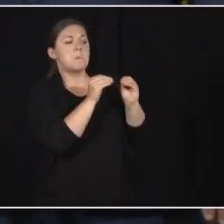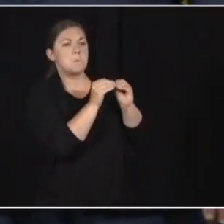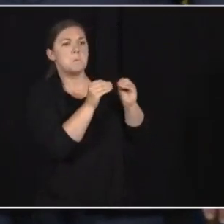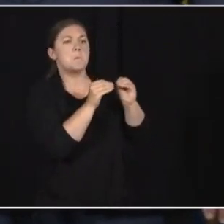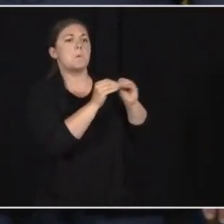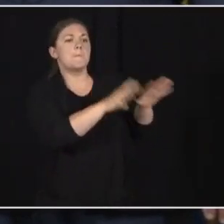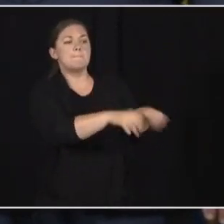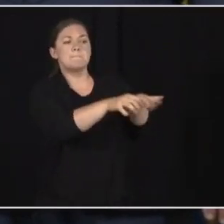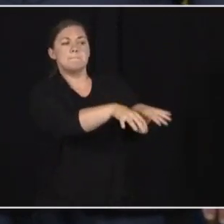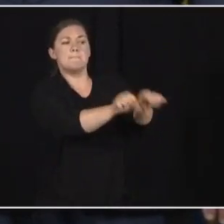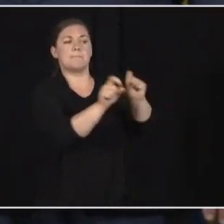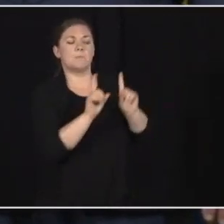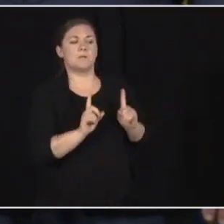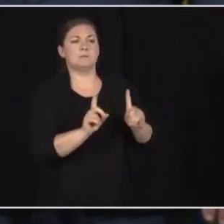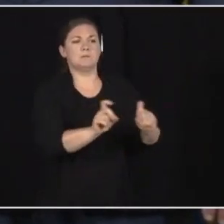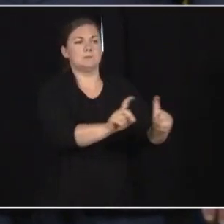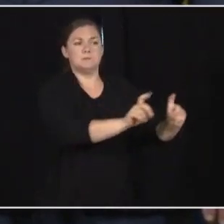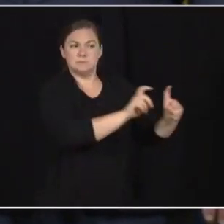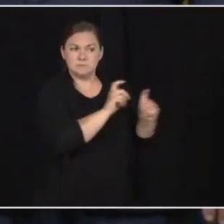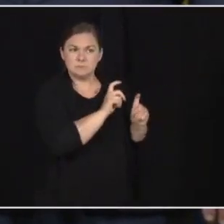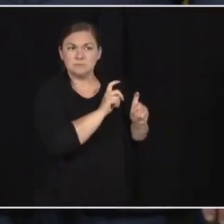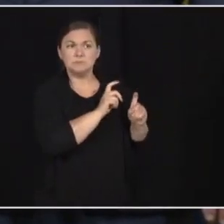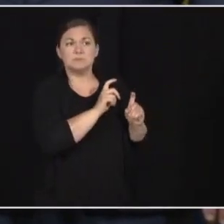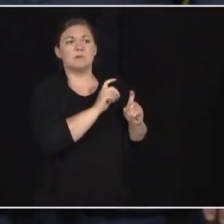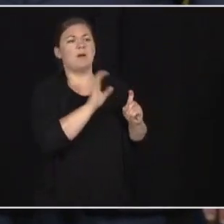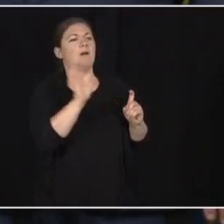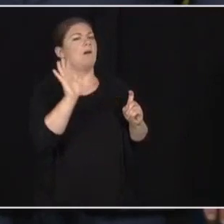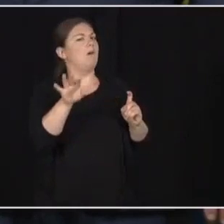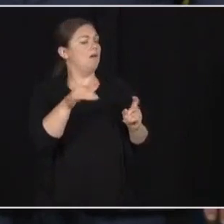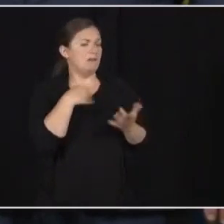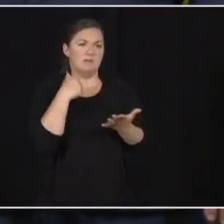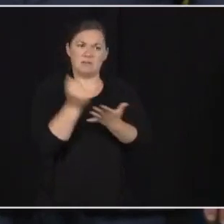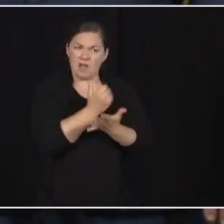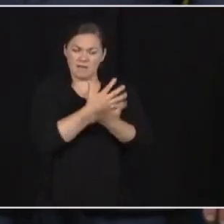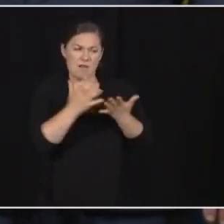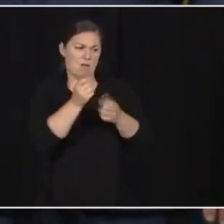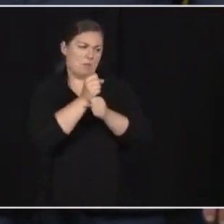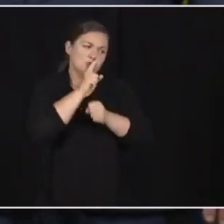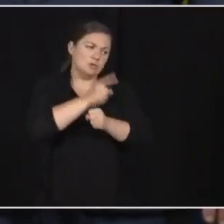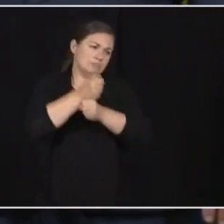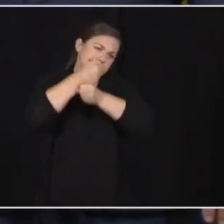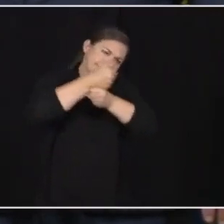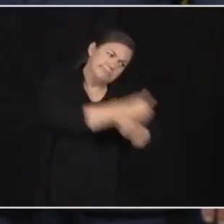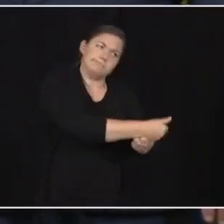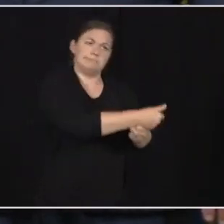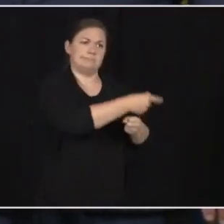the farms and continuing to do that are farmworkers and that opportunity remains both as a testing point but also health opportunity.